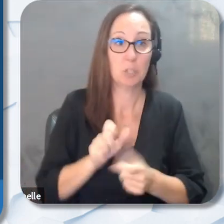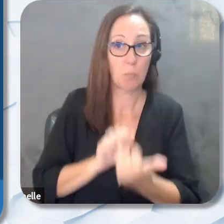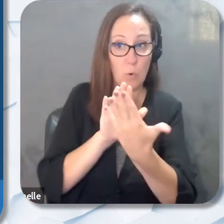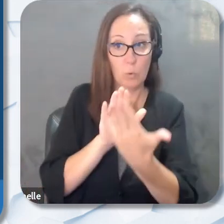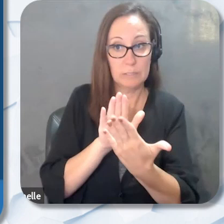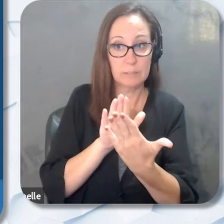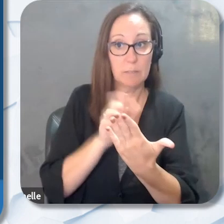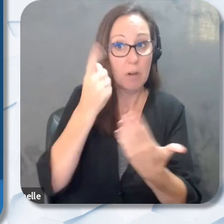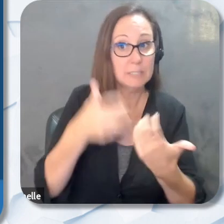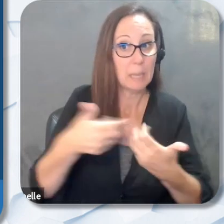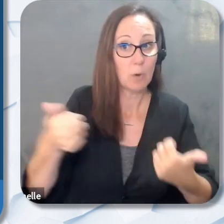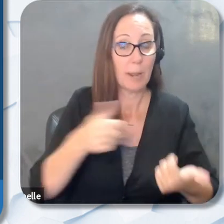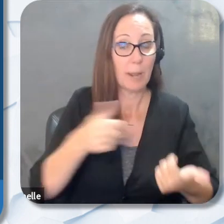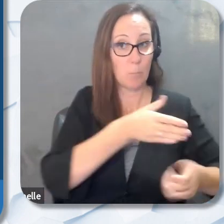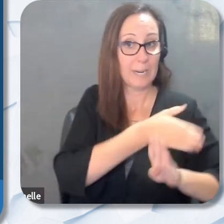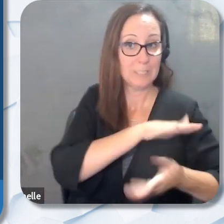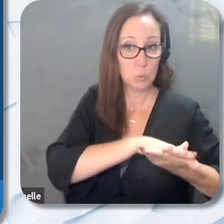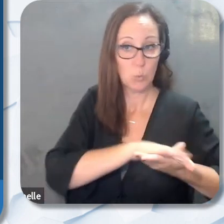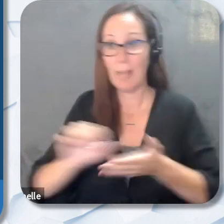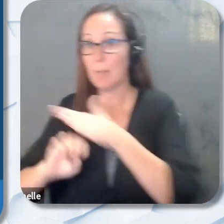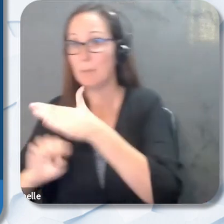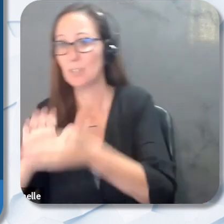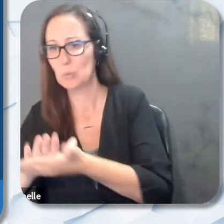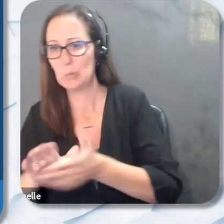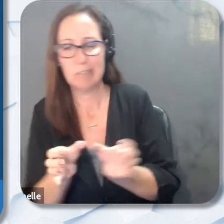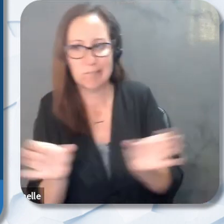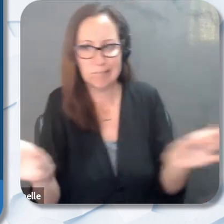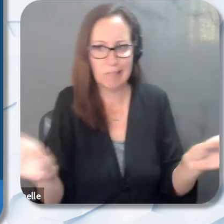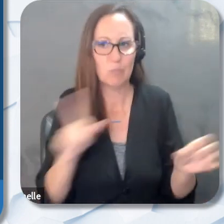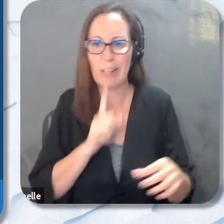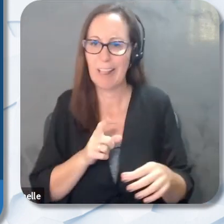preschool from elementary school hinders our efforts to meet the needs of our most vulnerable